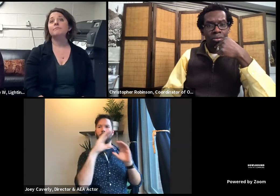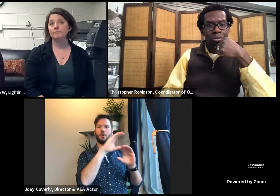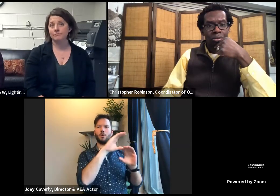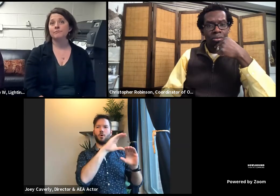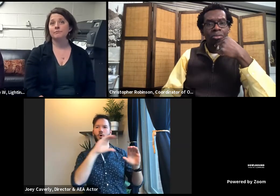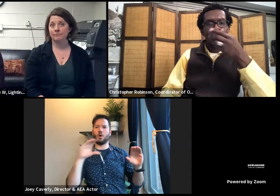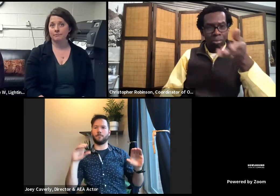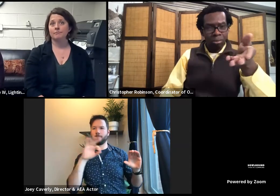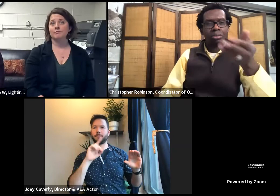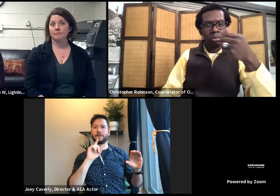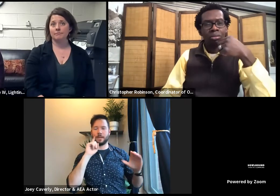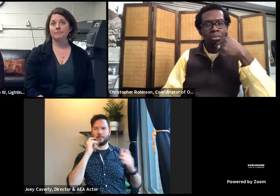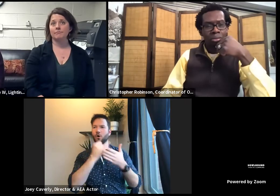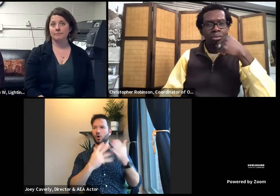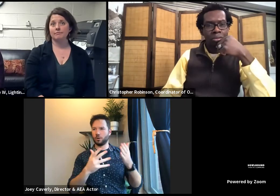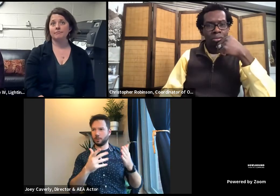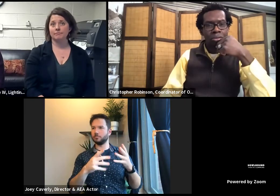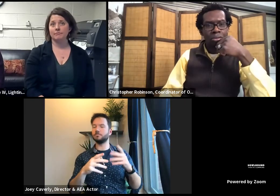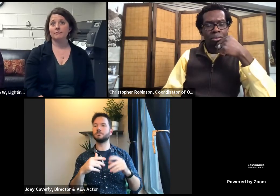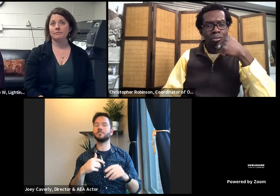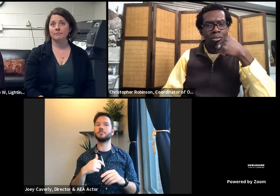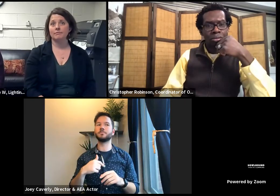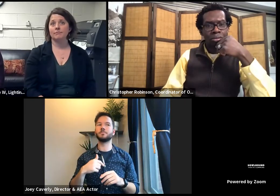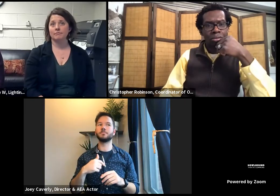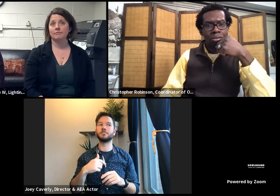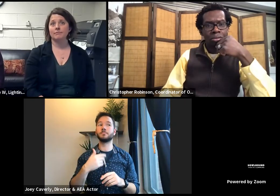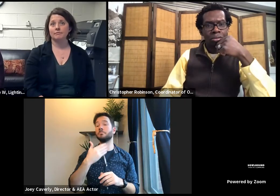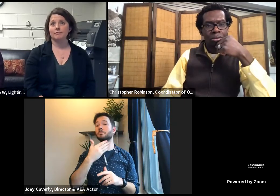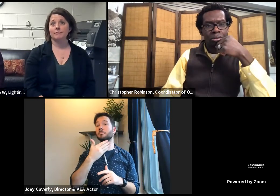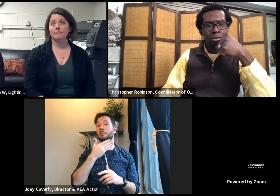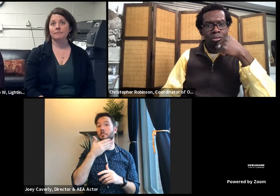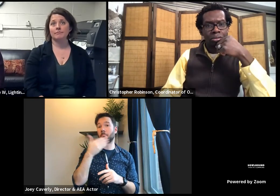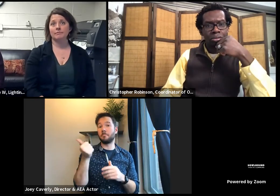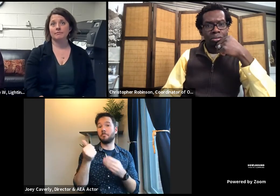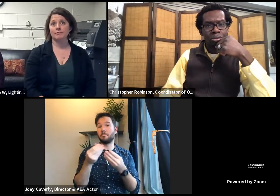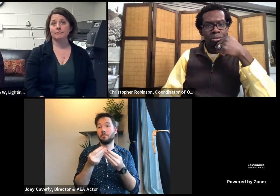When you're talking about how a theater company might be able to take some of the burden off a deaf artist,